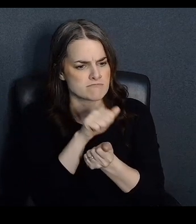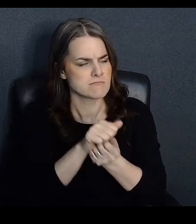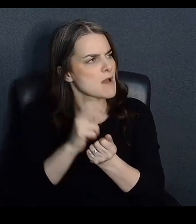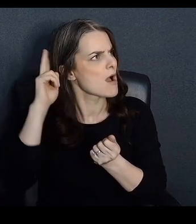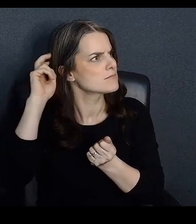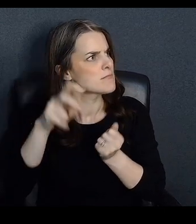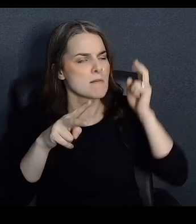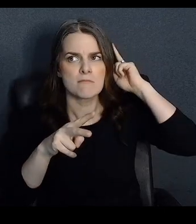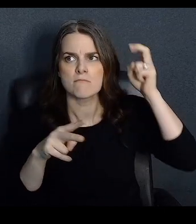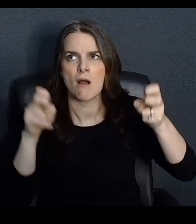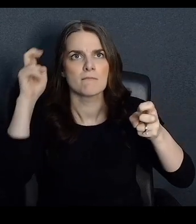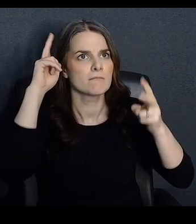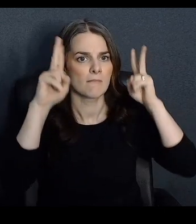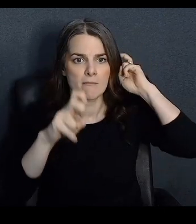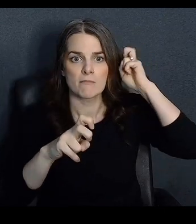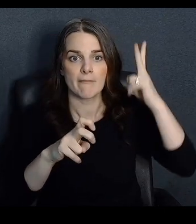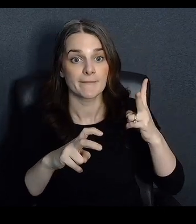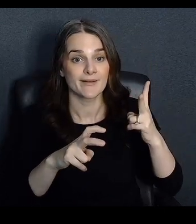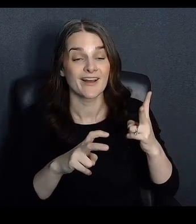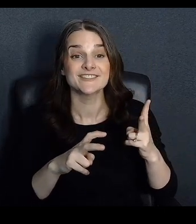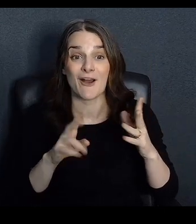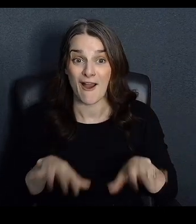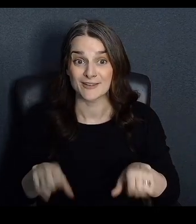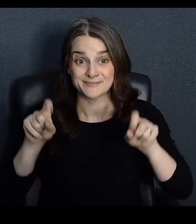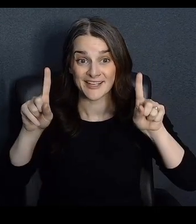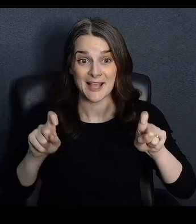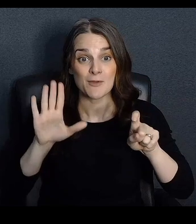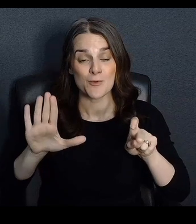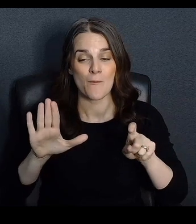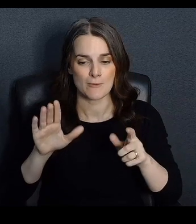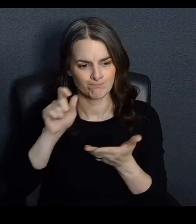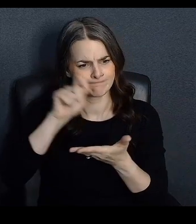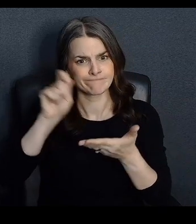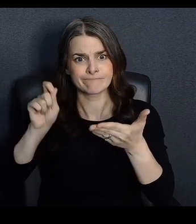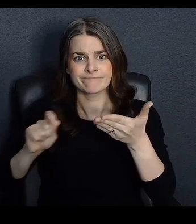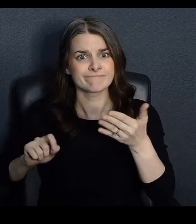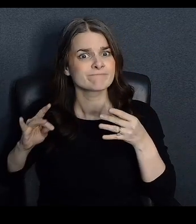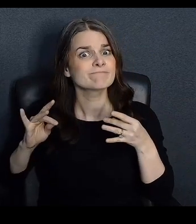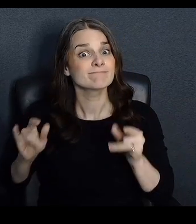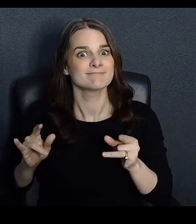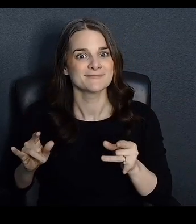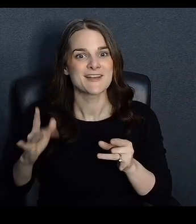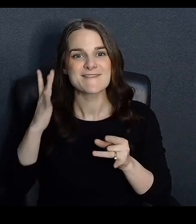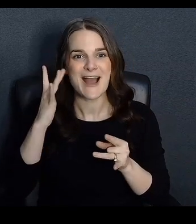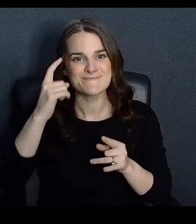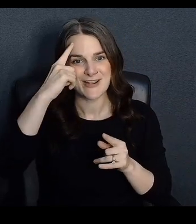we were studying. So then bring gum to the exam, perform more efficiently because your brain is primed by the flavor